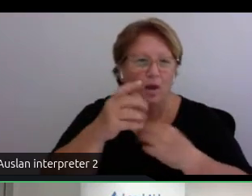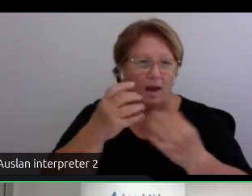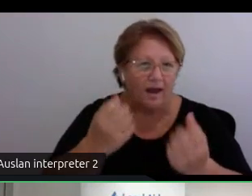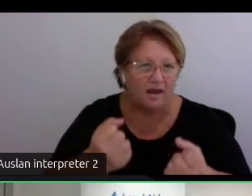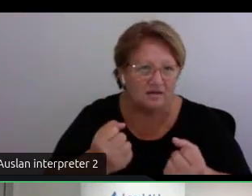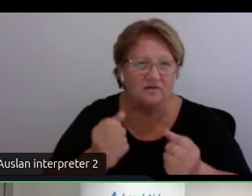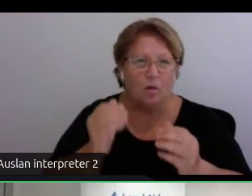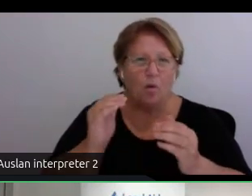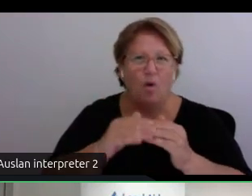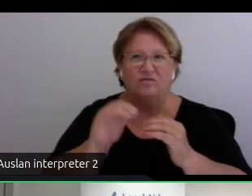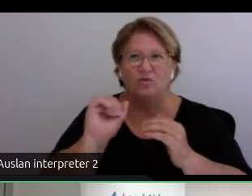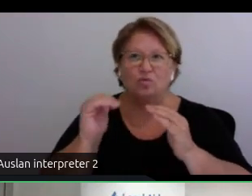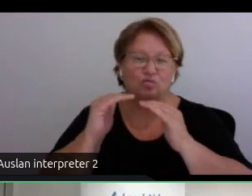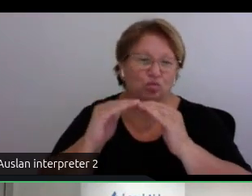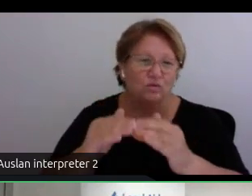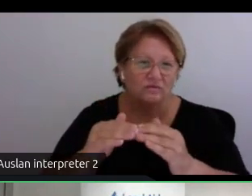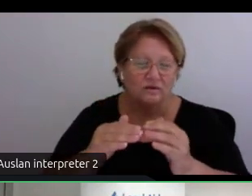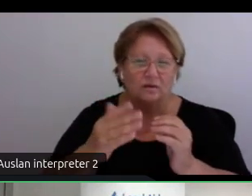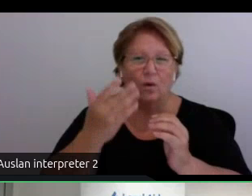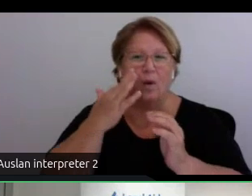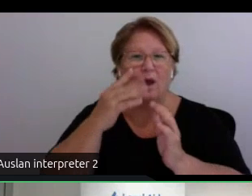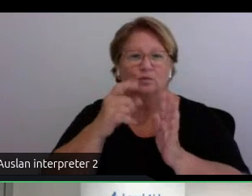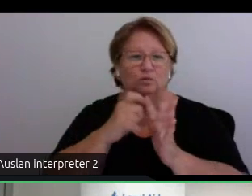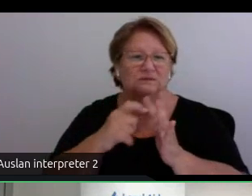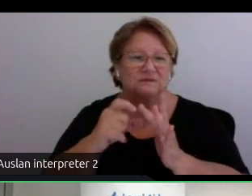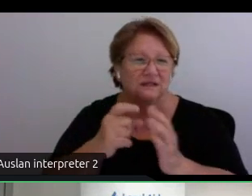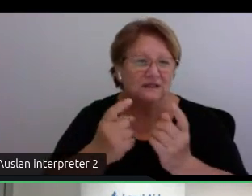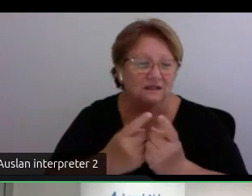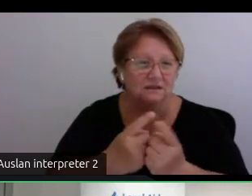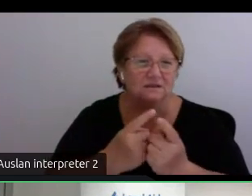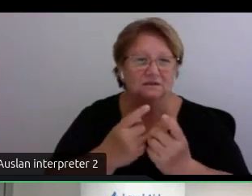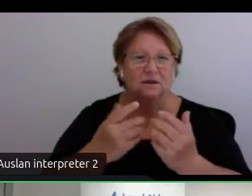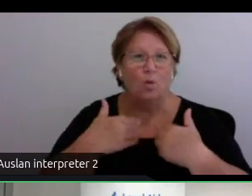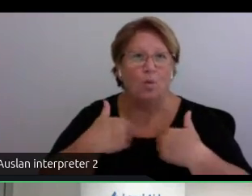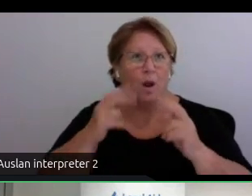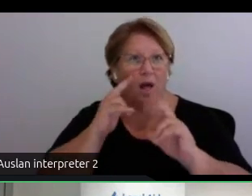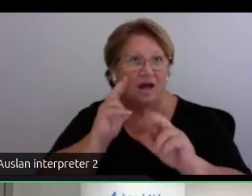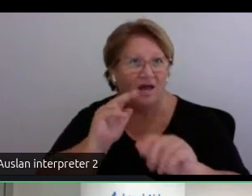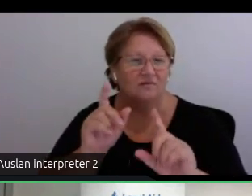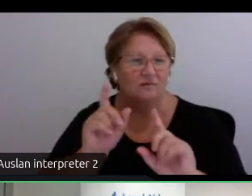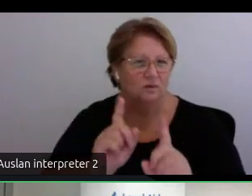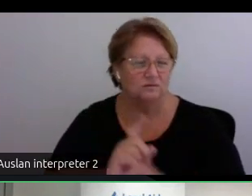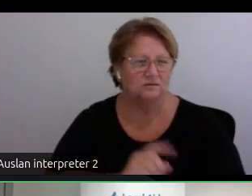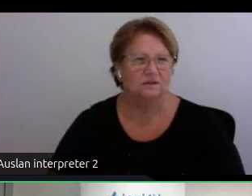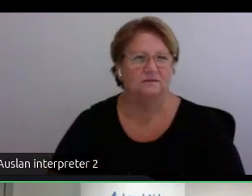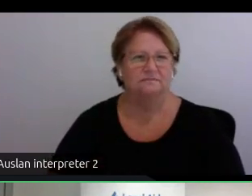you've got about the condition of your roof when you've done things, how well maintained it is,